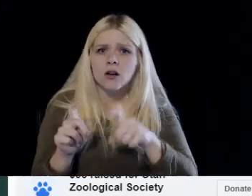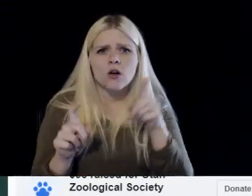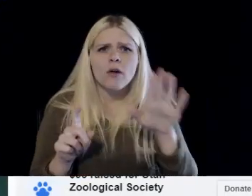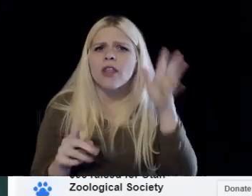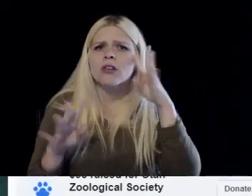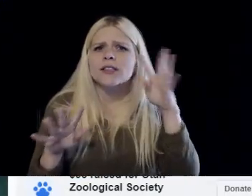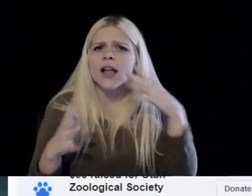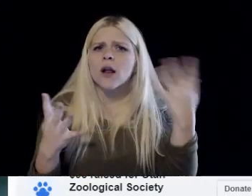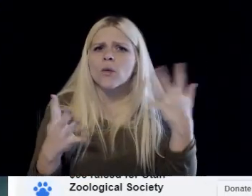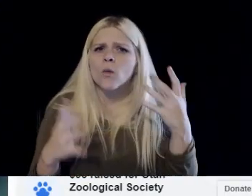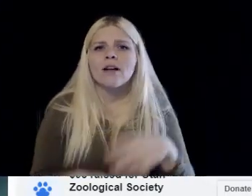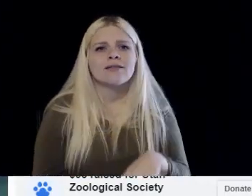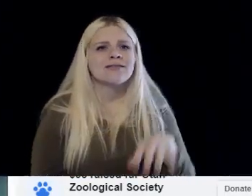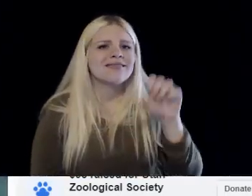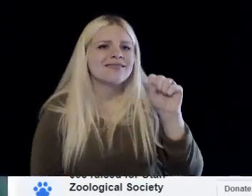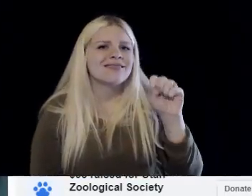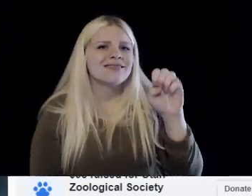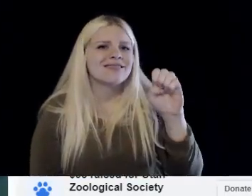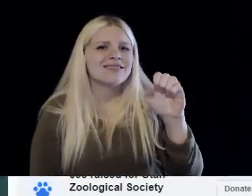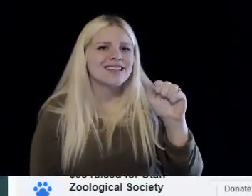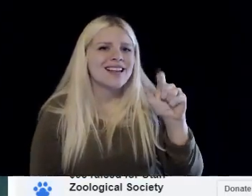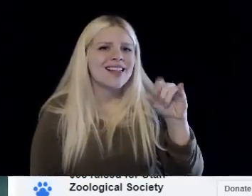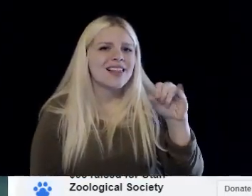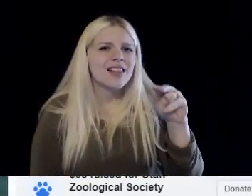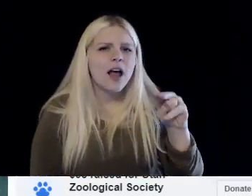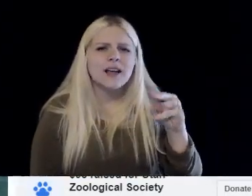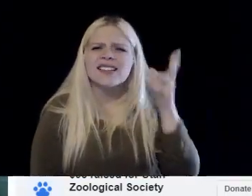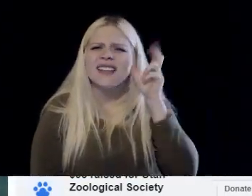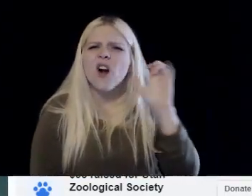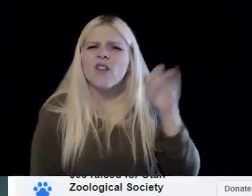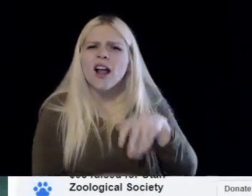Michelle: So, sea lions make a barking noise. That's the one that most